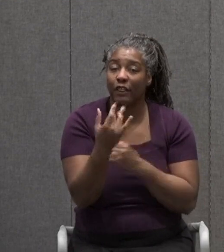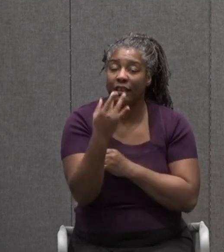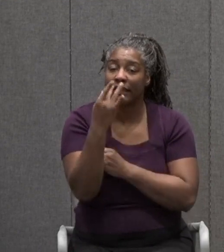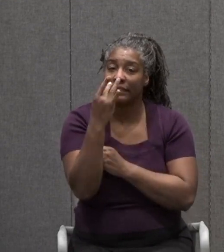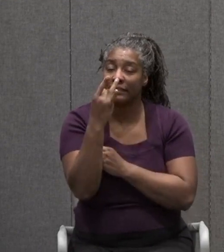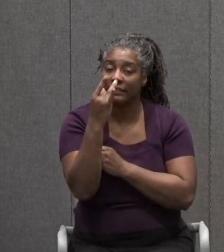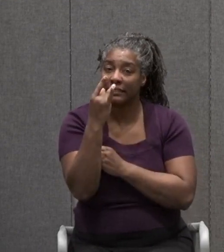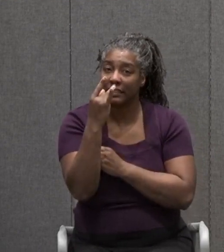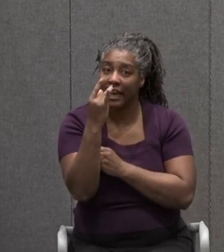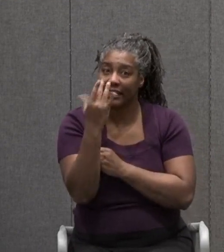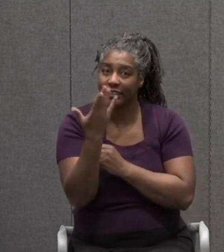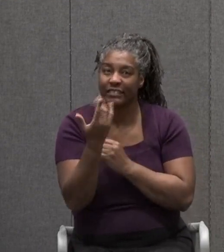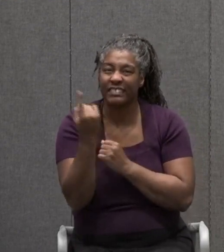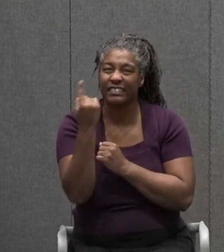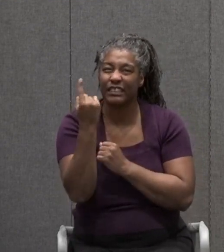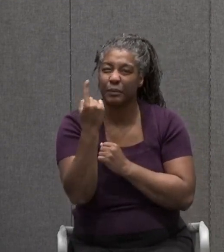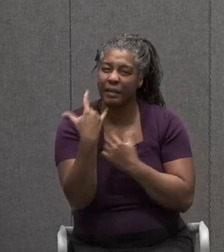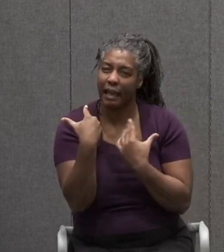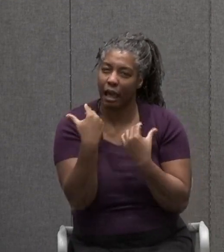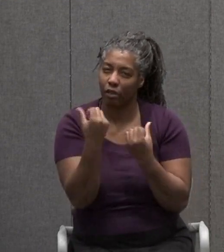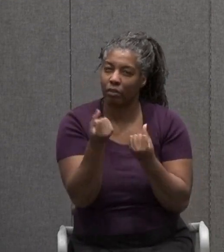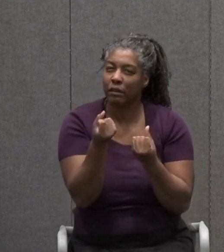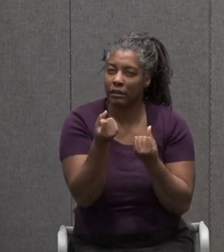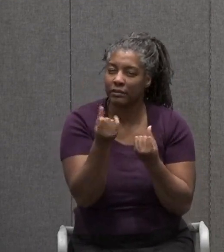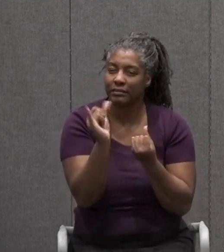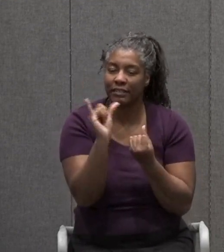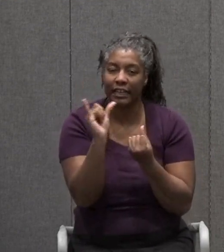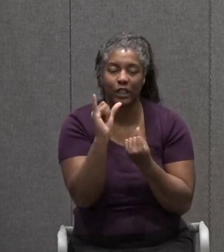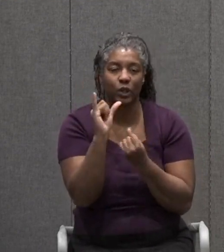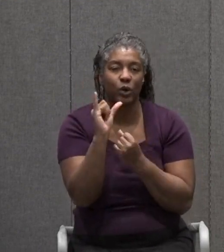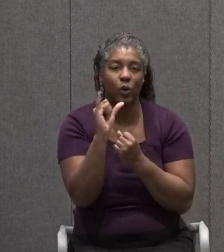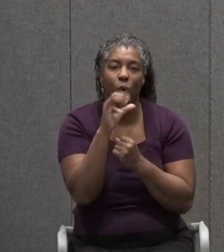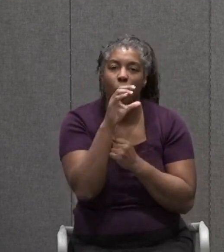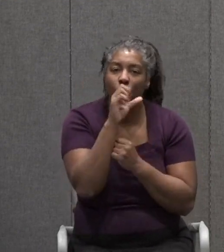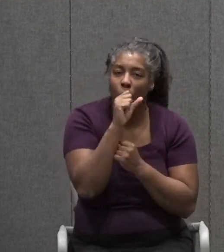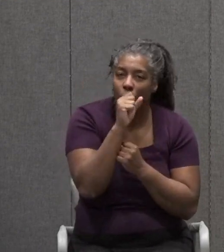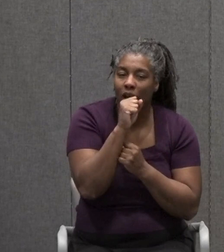like an orange or an apple or a carrot.